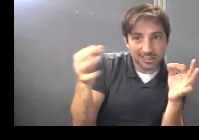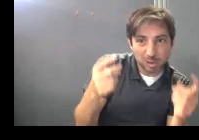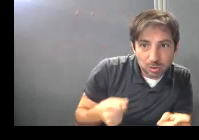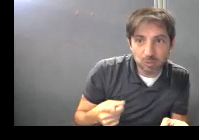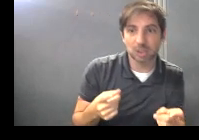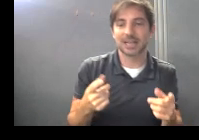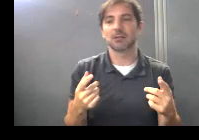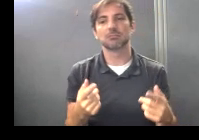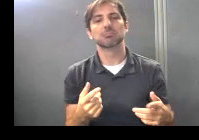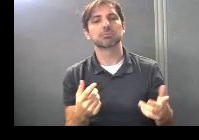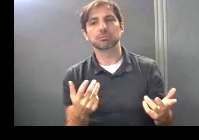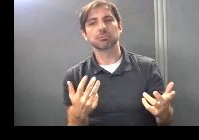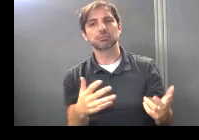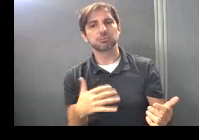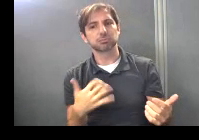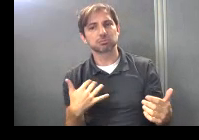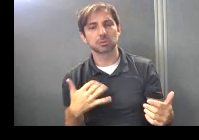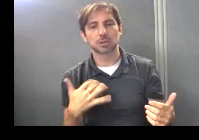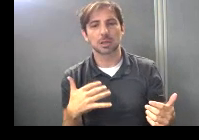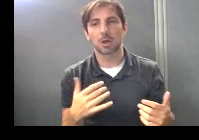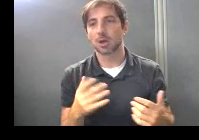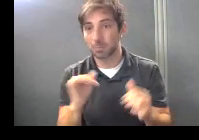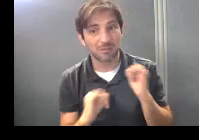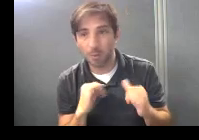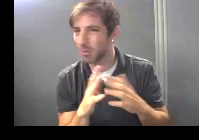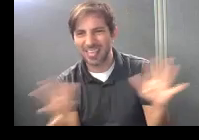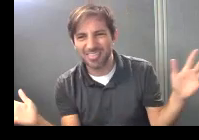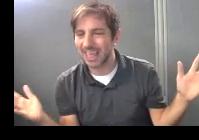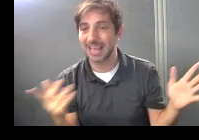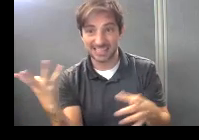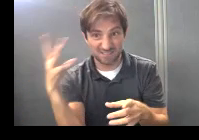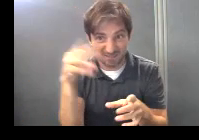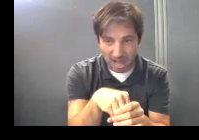VIDEO OR PROGRAM OR PERFORMANCE THEN THE DISABILITY IS NOT A PROBLEM.